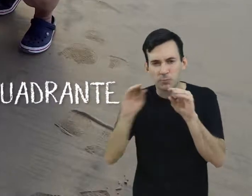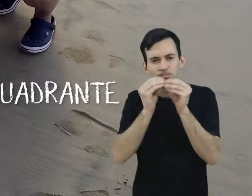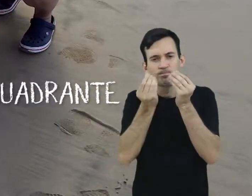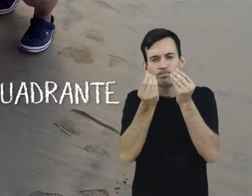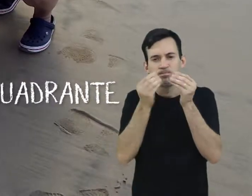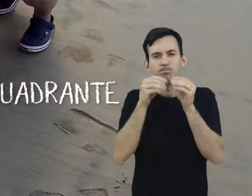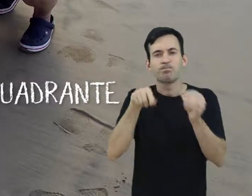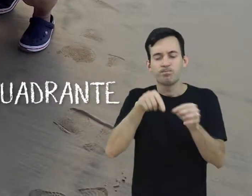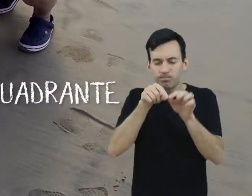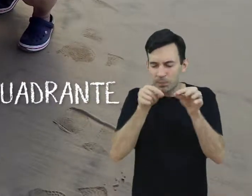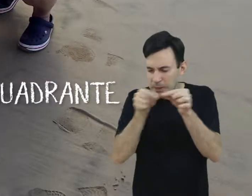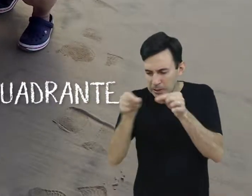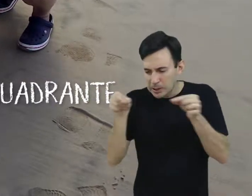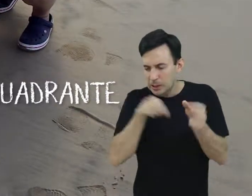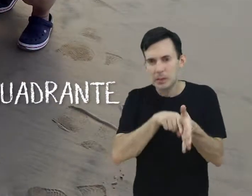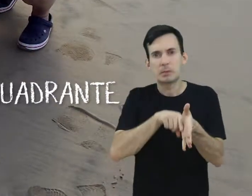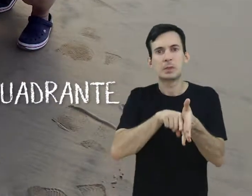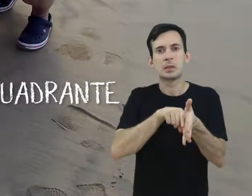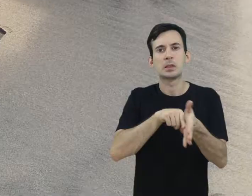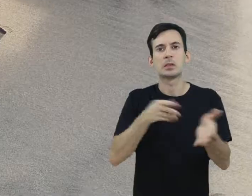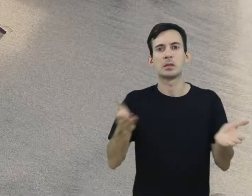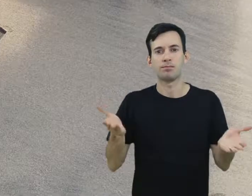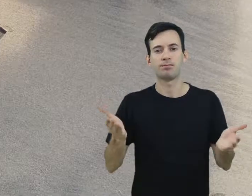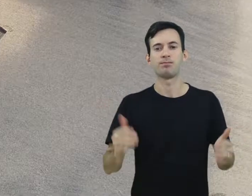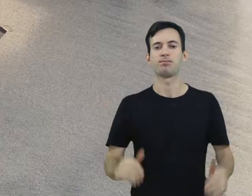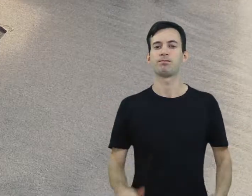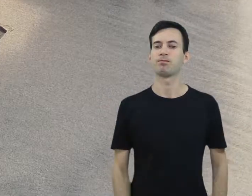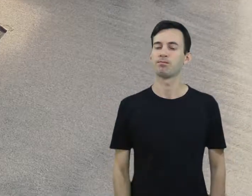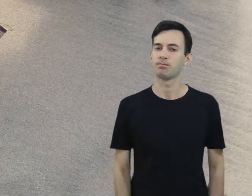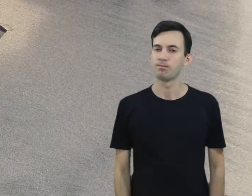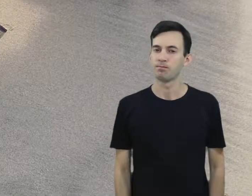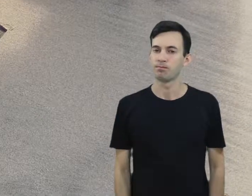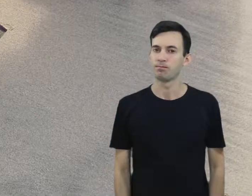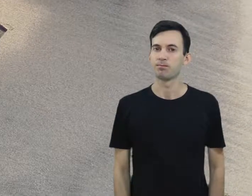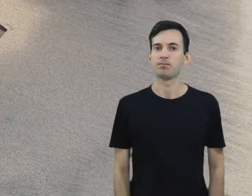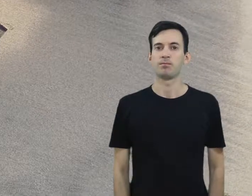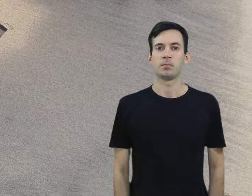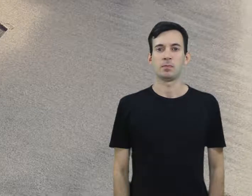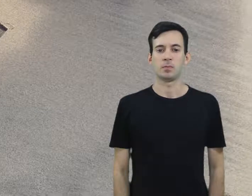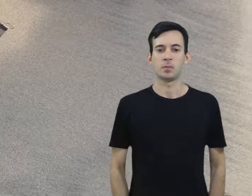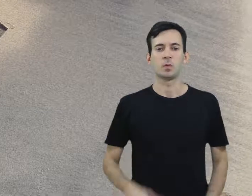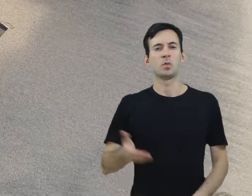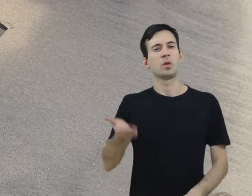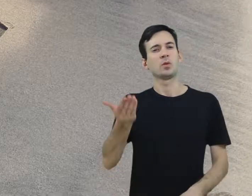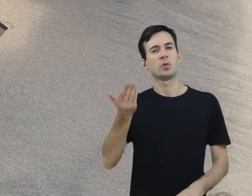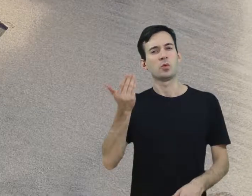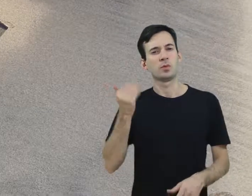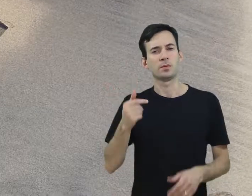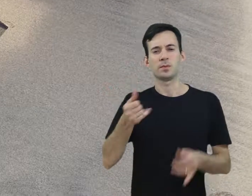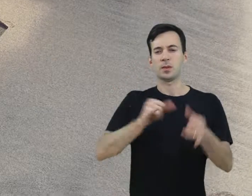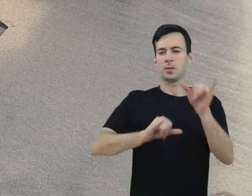we´re aiming to study about), we then collect superficial materials located in such dials.